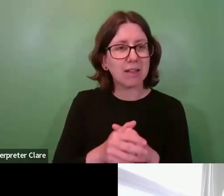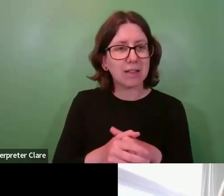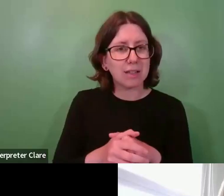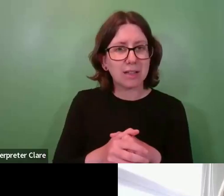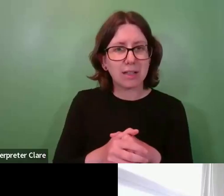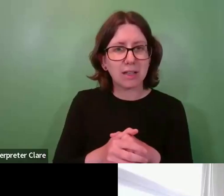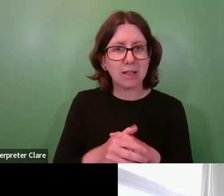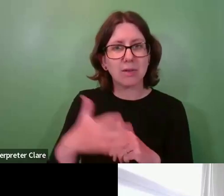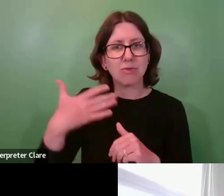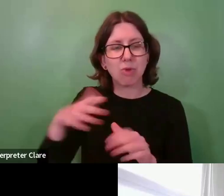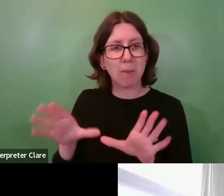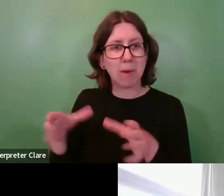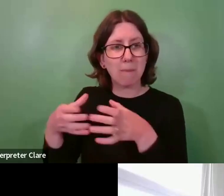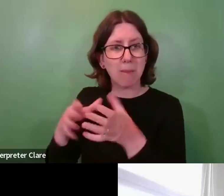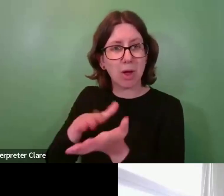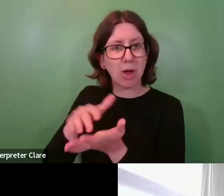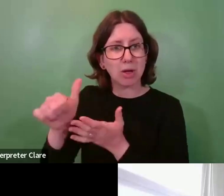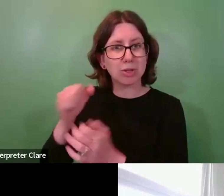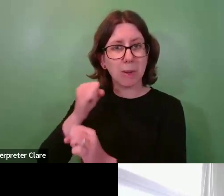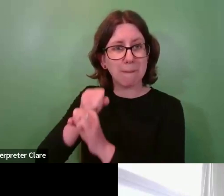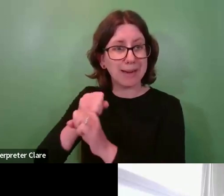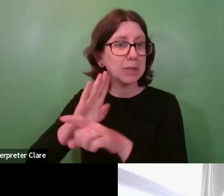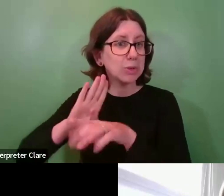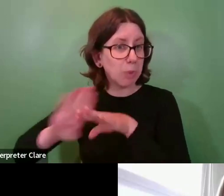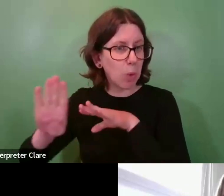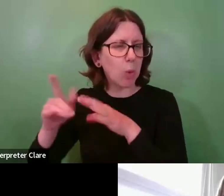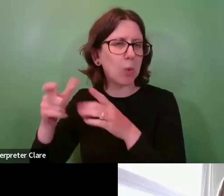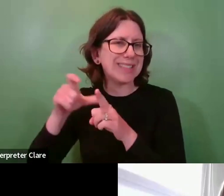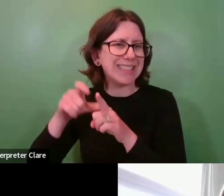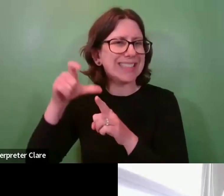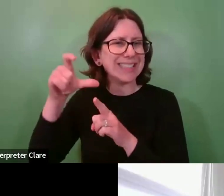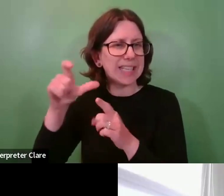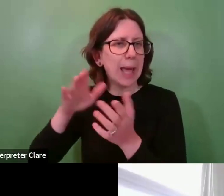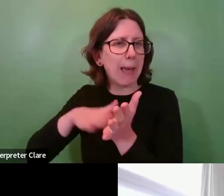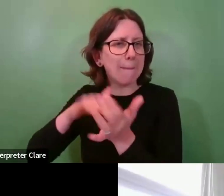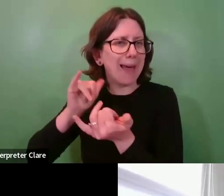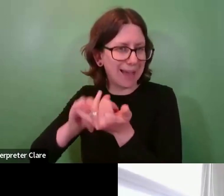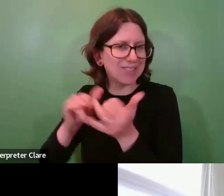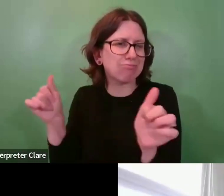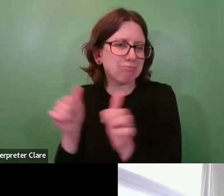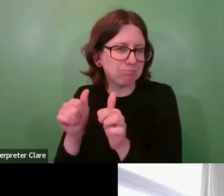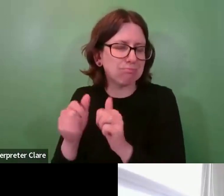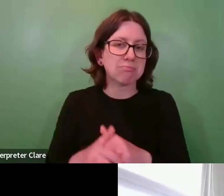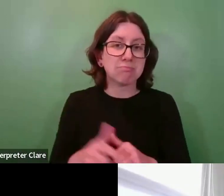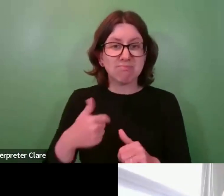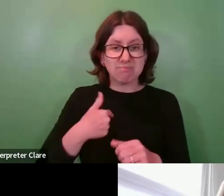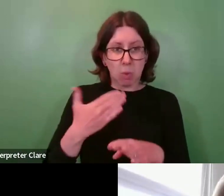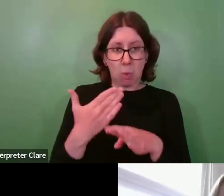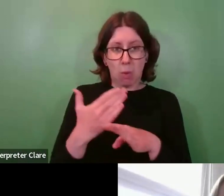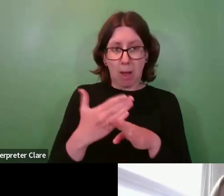the Department for Culture, Media and Sport or DCMS. I work in the public appointments team